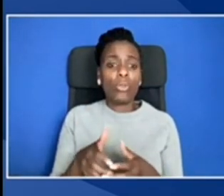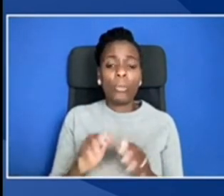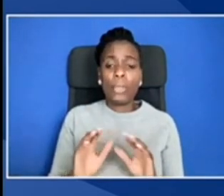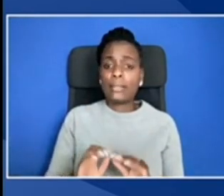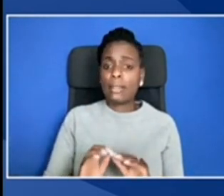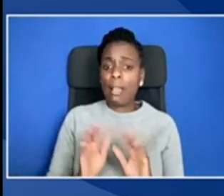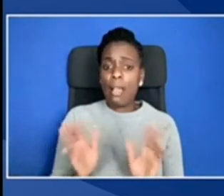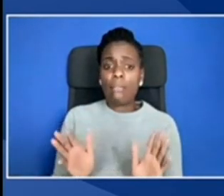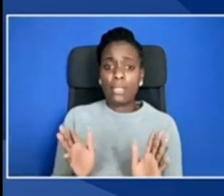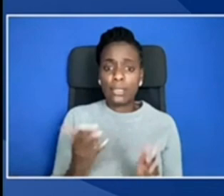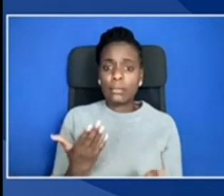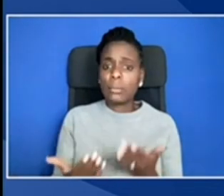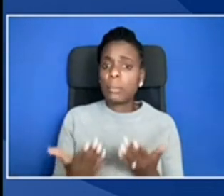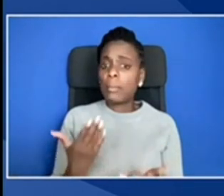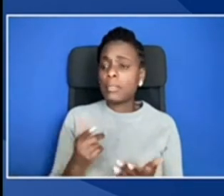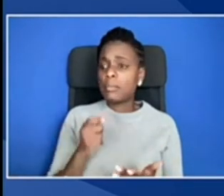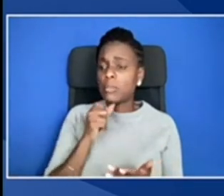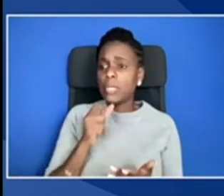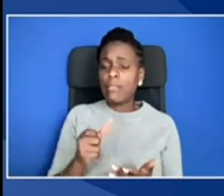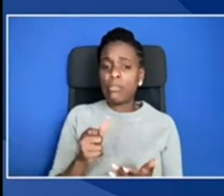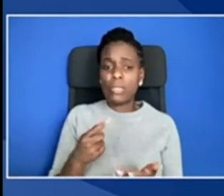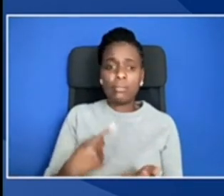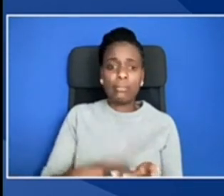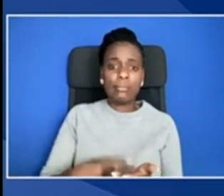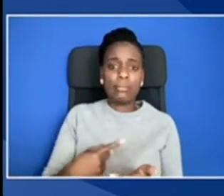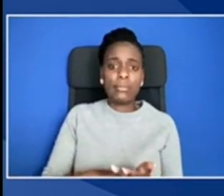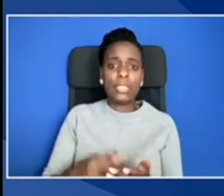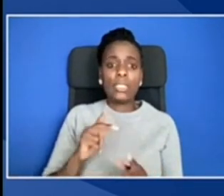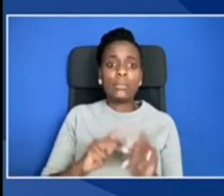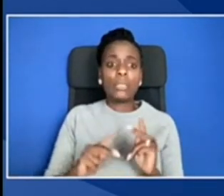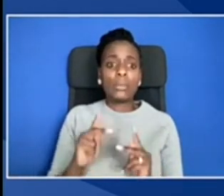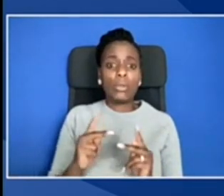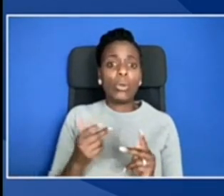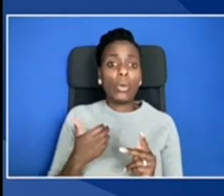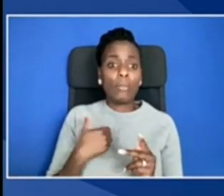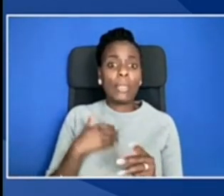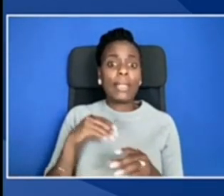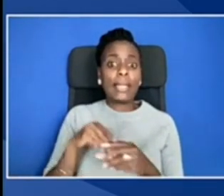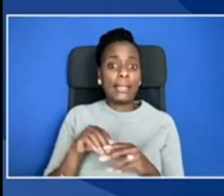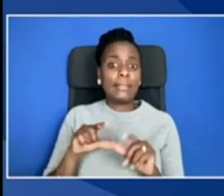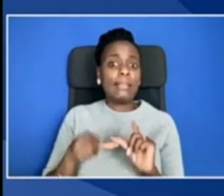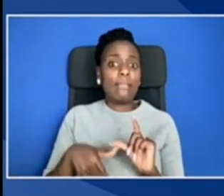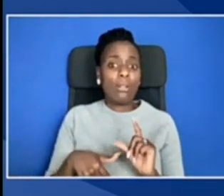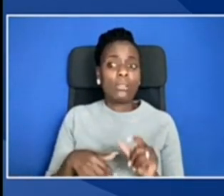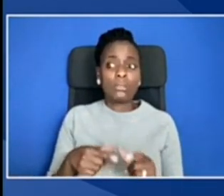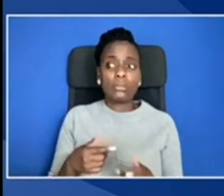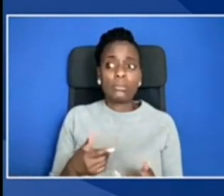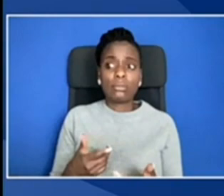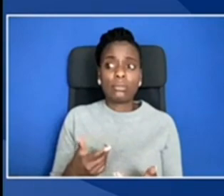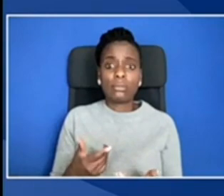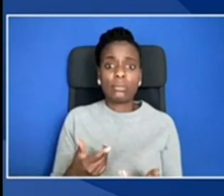maybe haven't really touched on here is people who have been in default. You know, a lot of these opportunities are